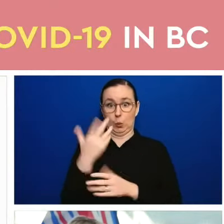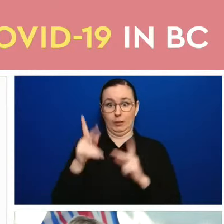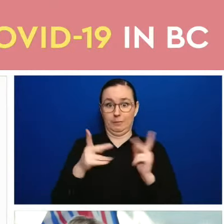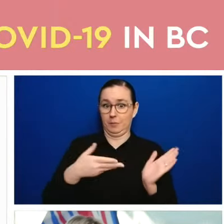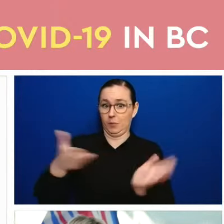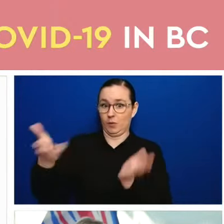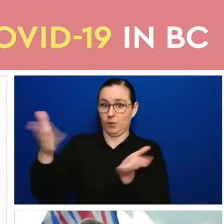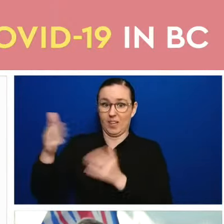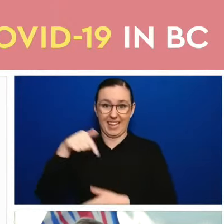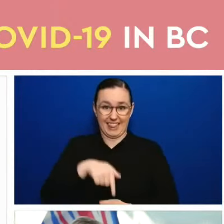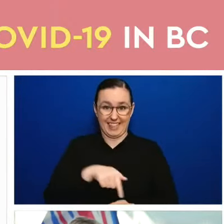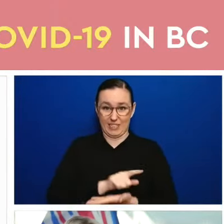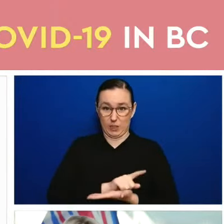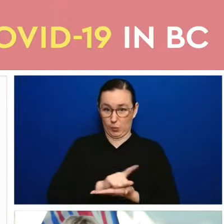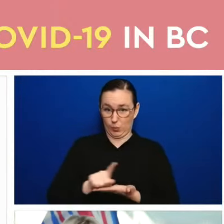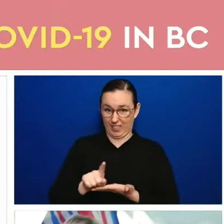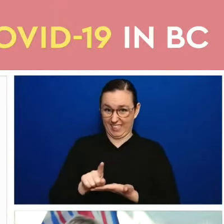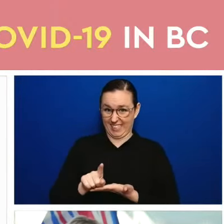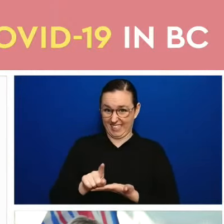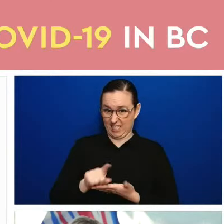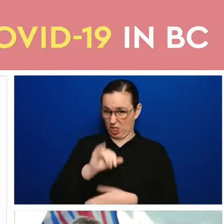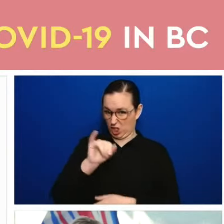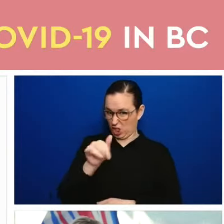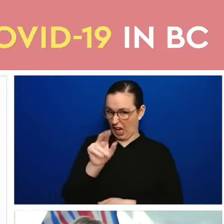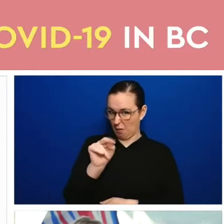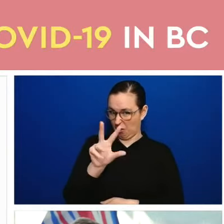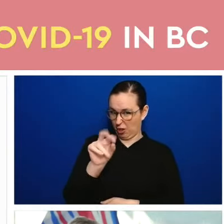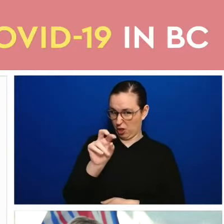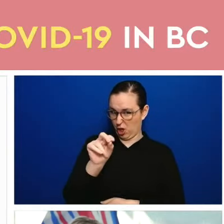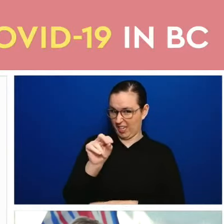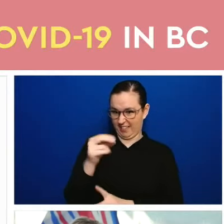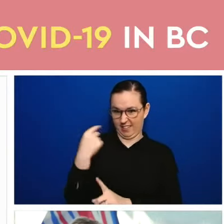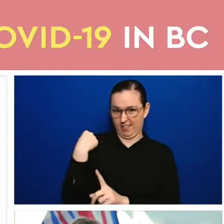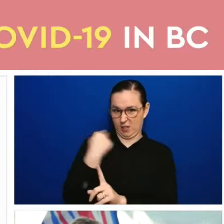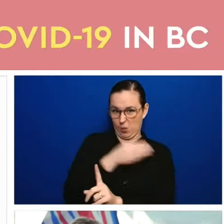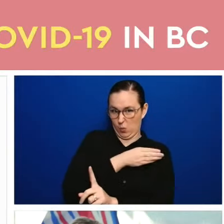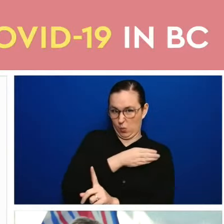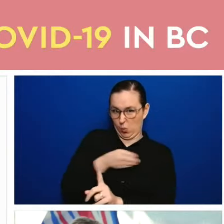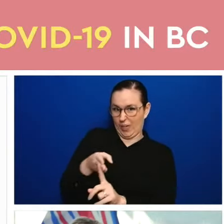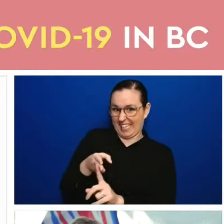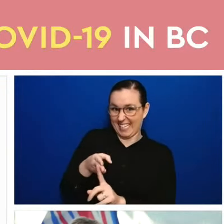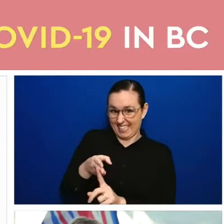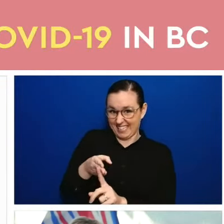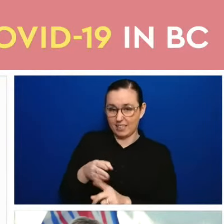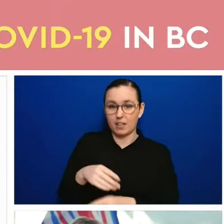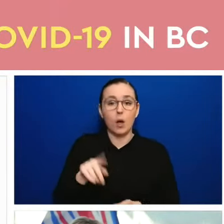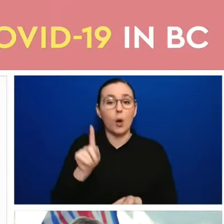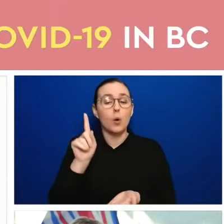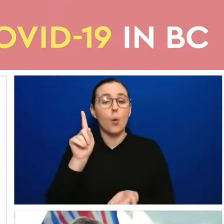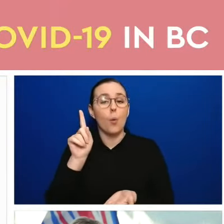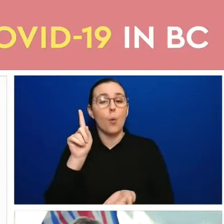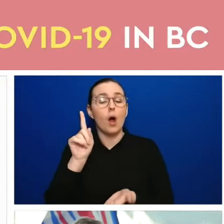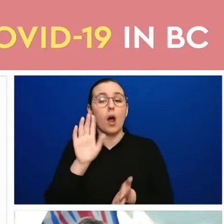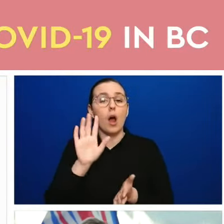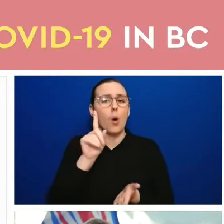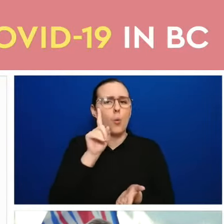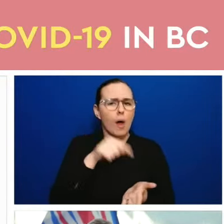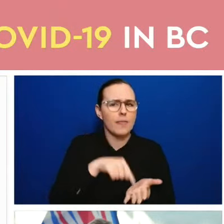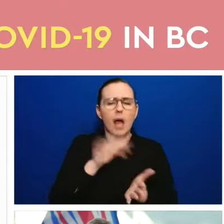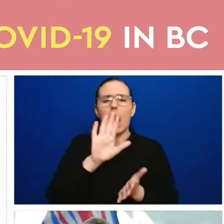sorry; we've had 706 new people admitted to hospital this week. As of the 30th of January.